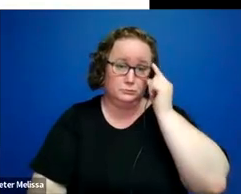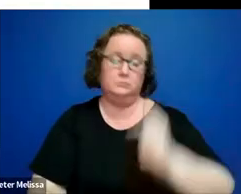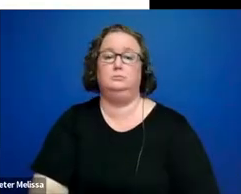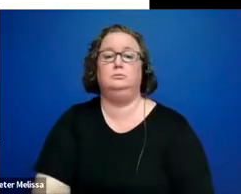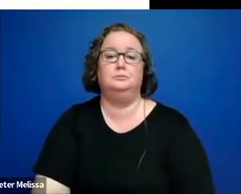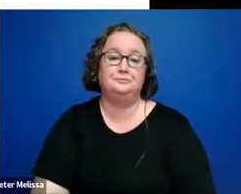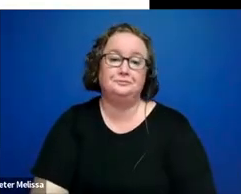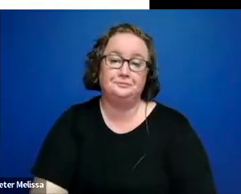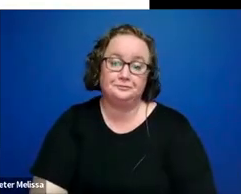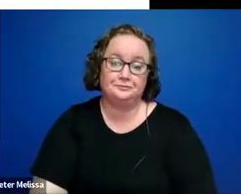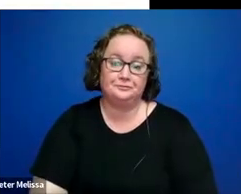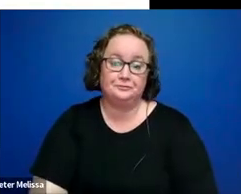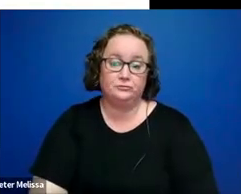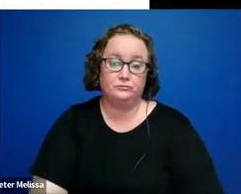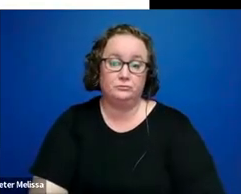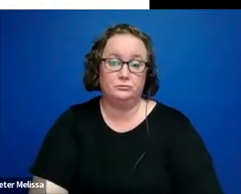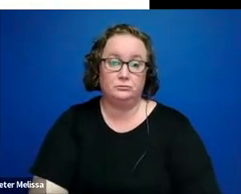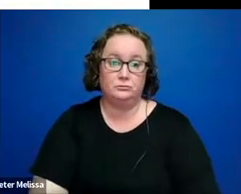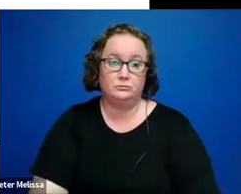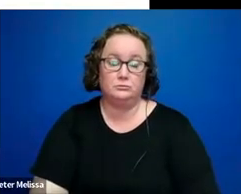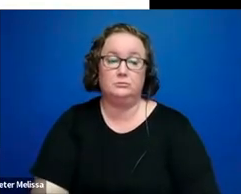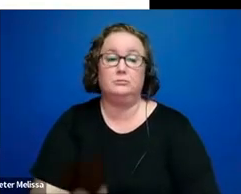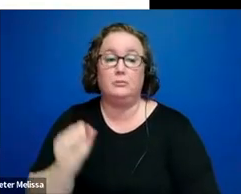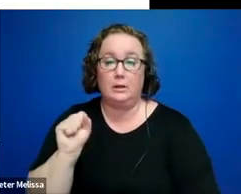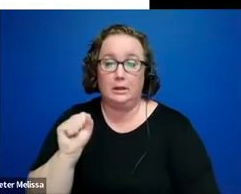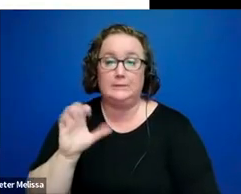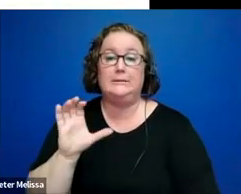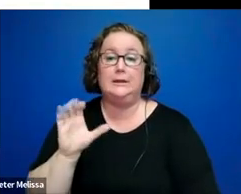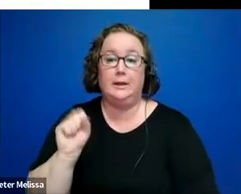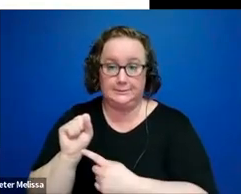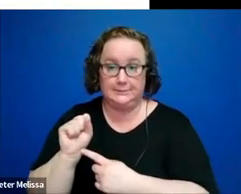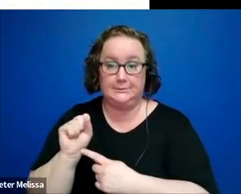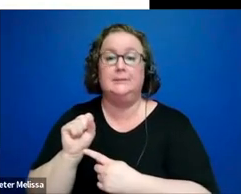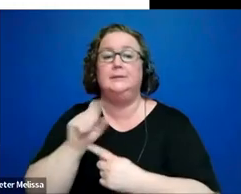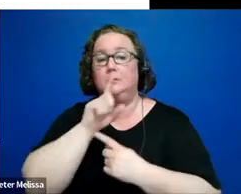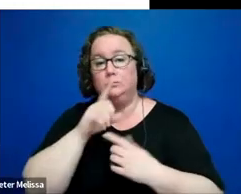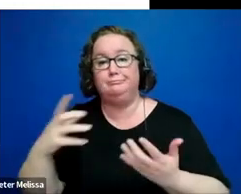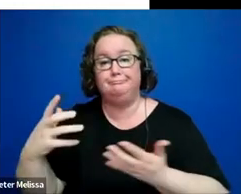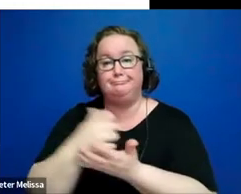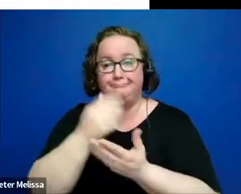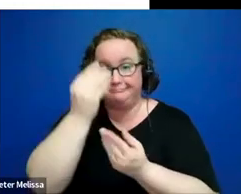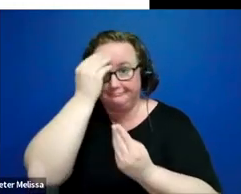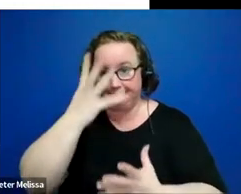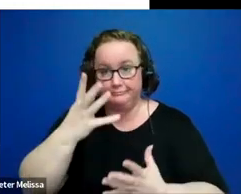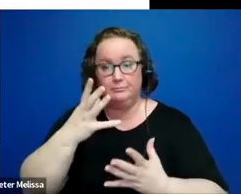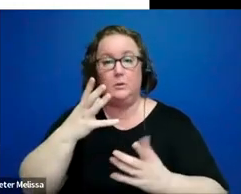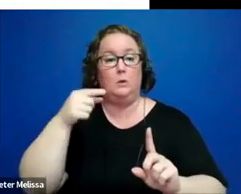So the ACS collects information on parental status.